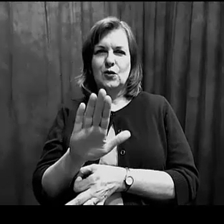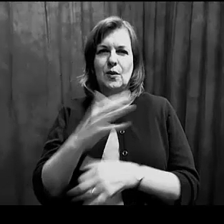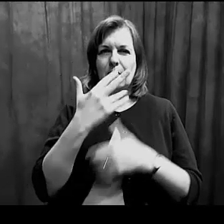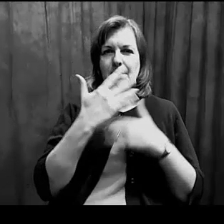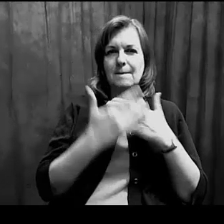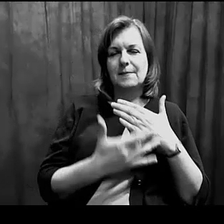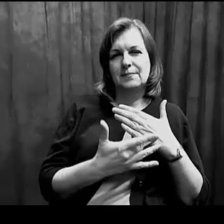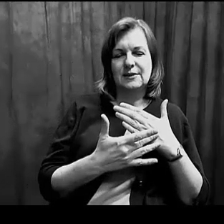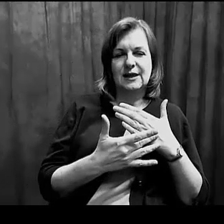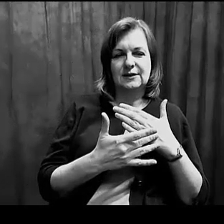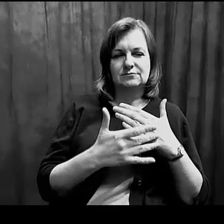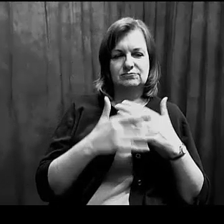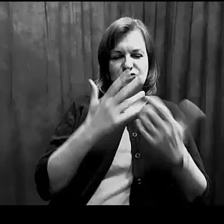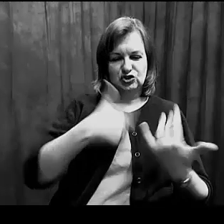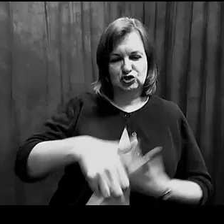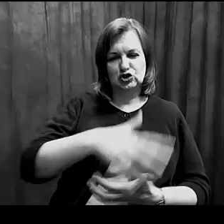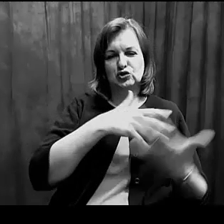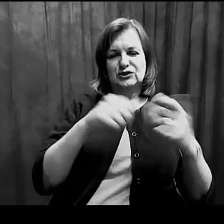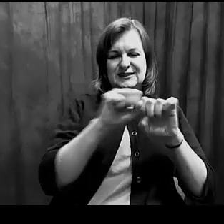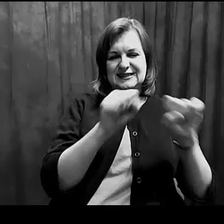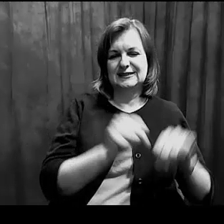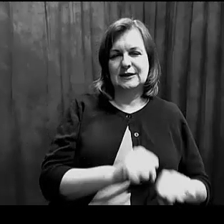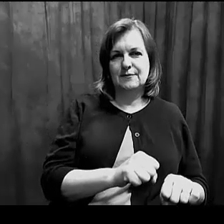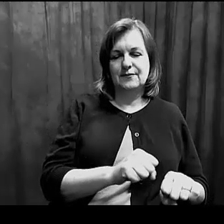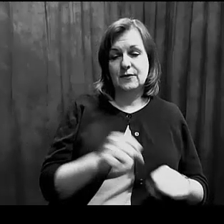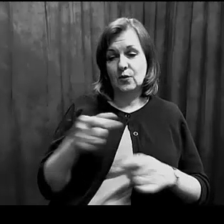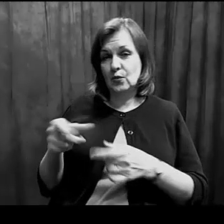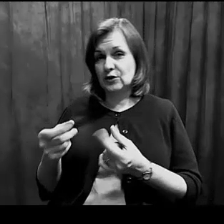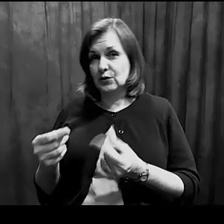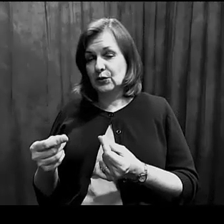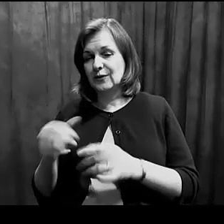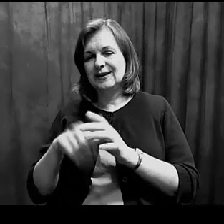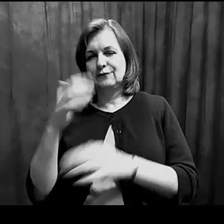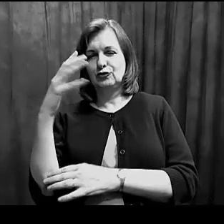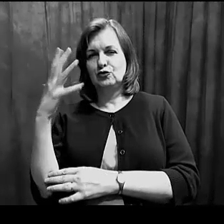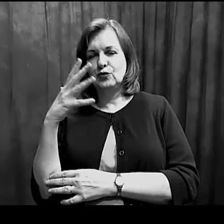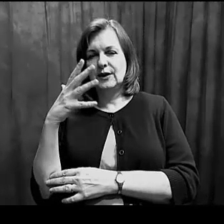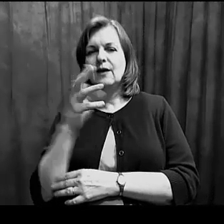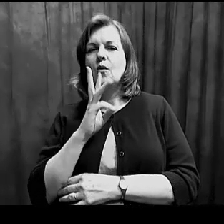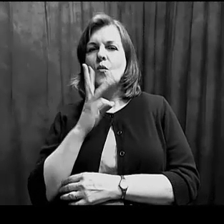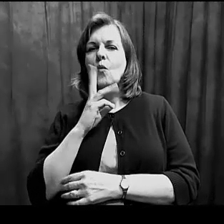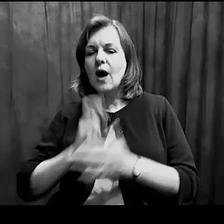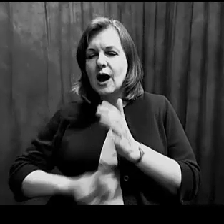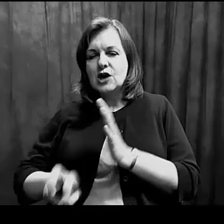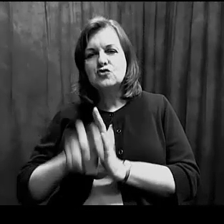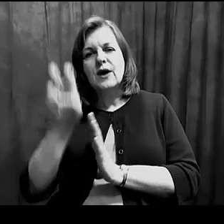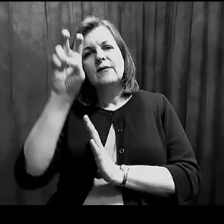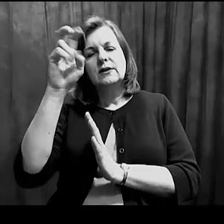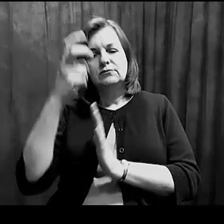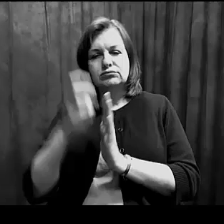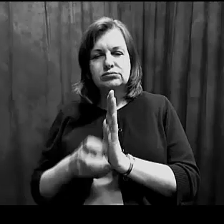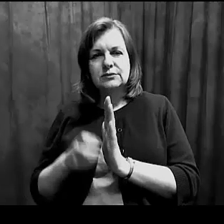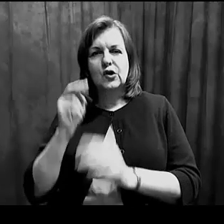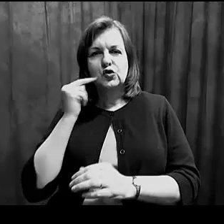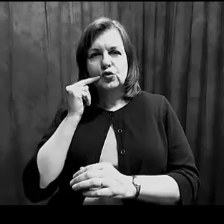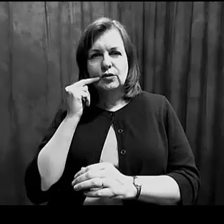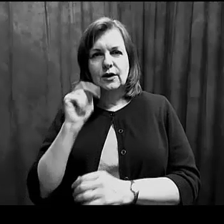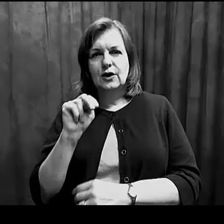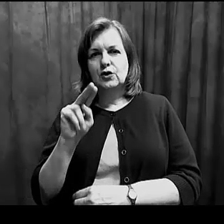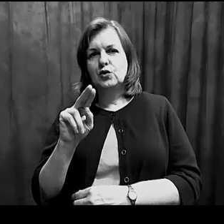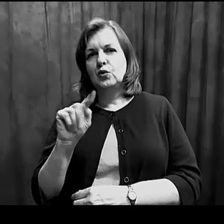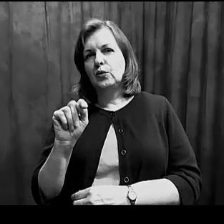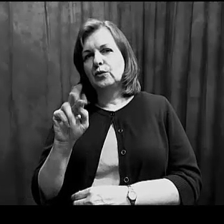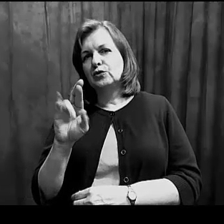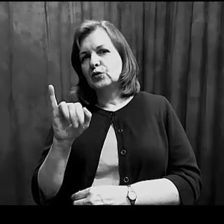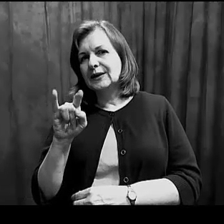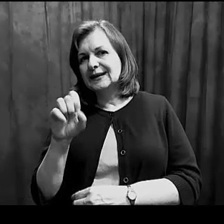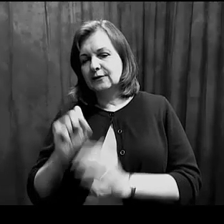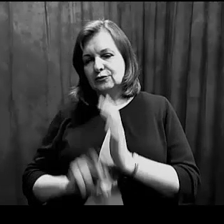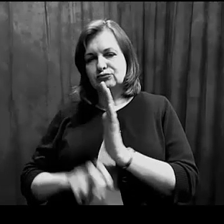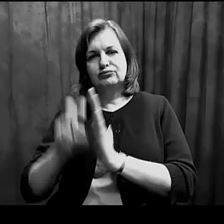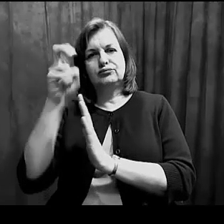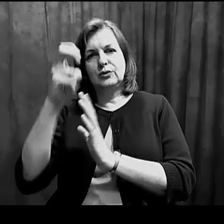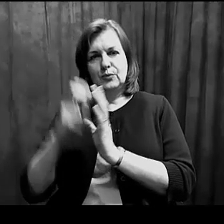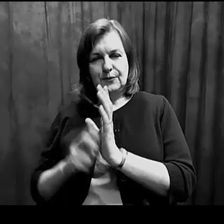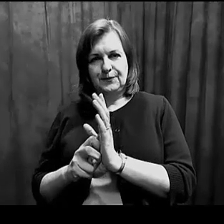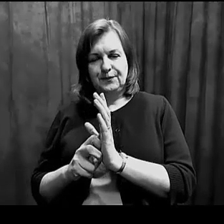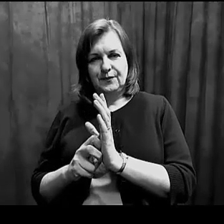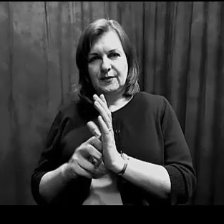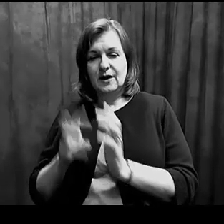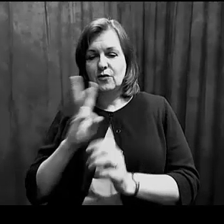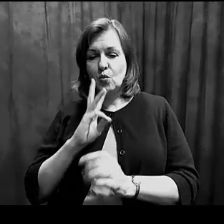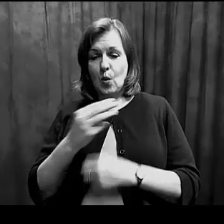vascular tissue is like circulatory tissue for you it's gonna move water it's gonna move nutrients sugars food and so on for the plant